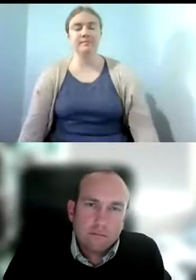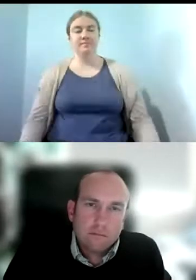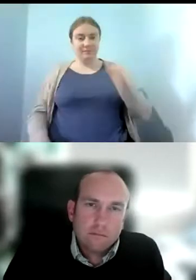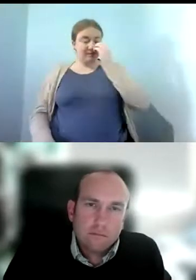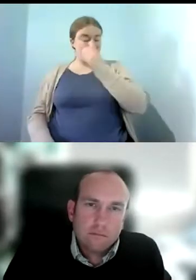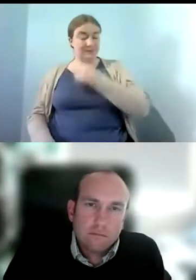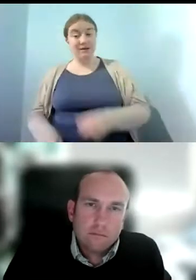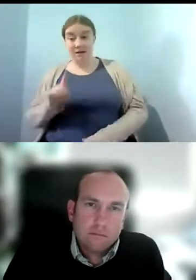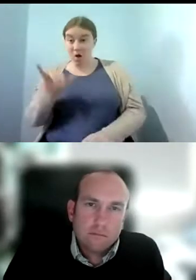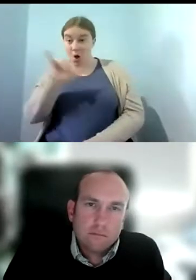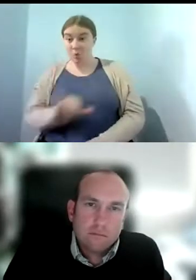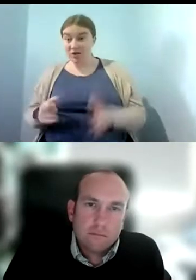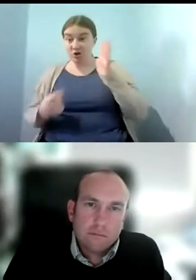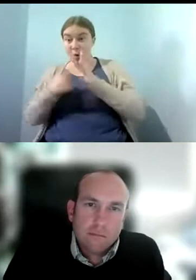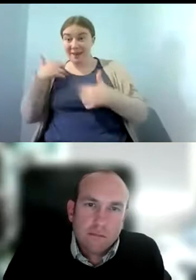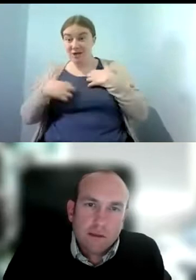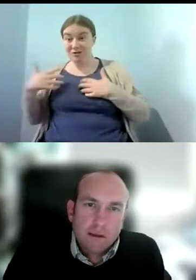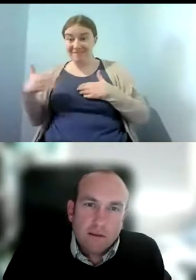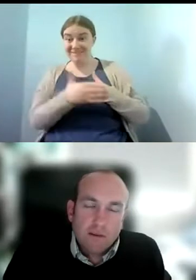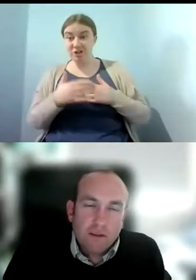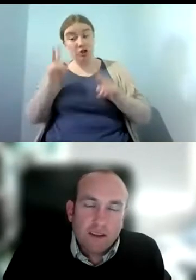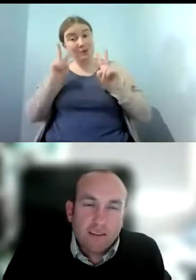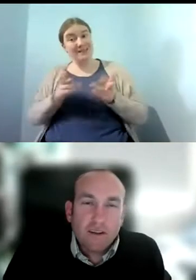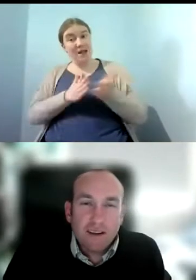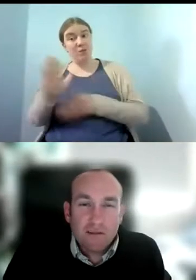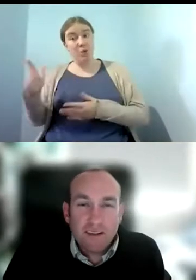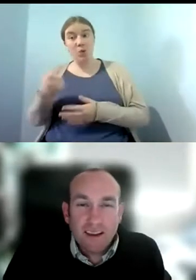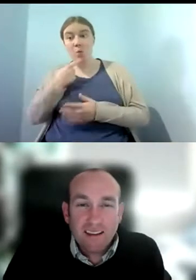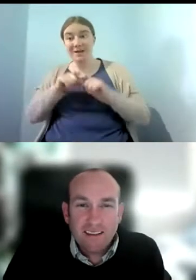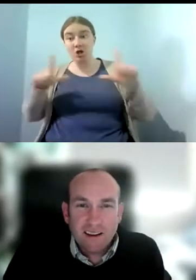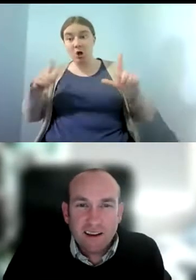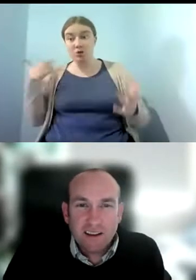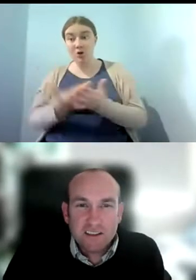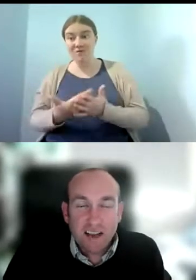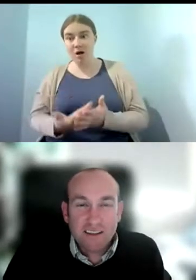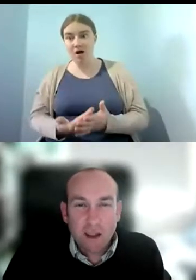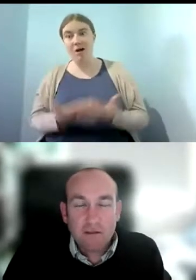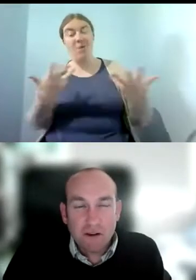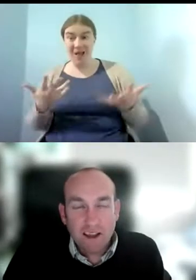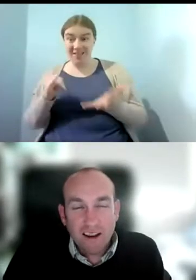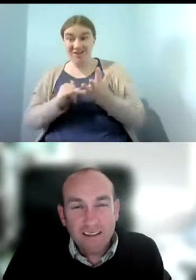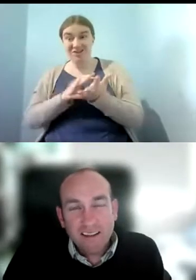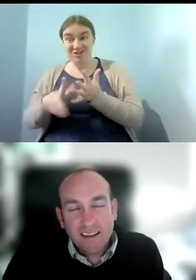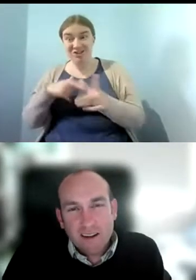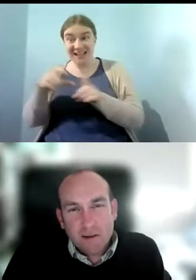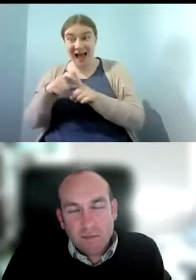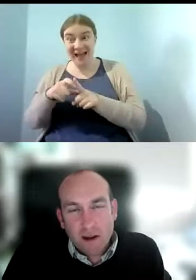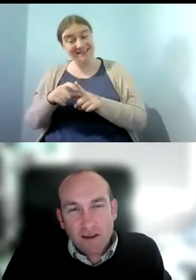what would you say richard the most exciting we're seeing a shad go through there but for